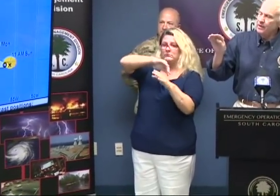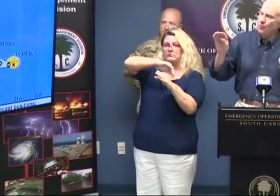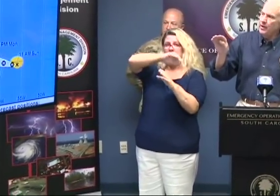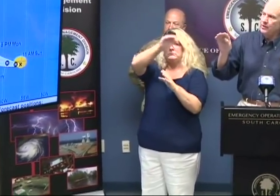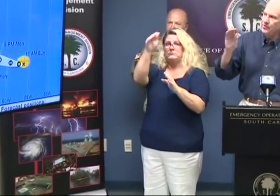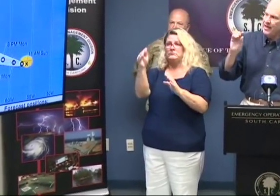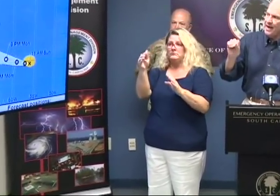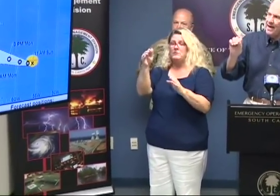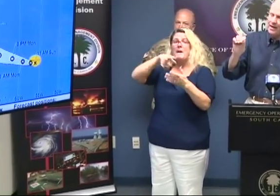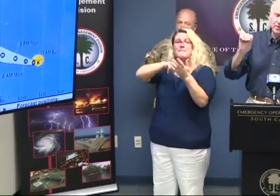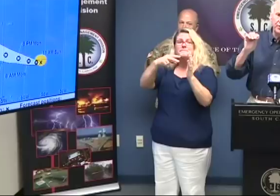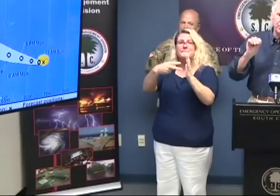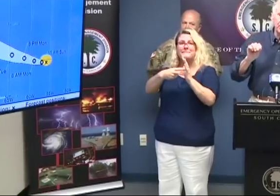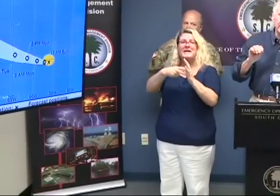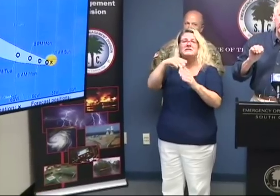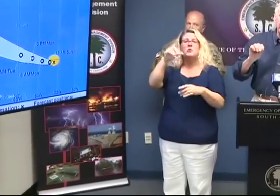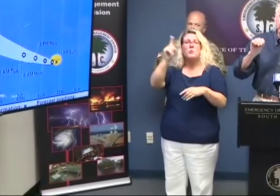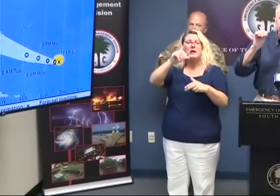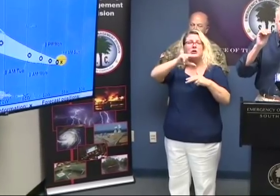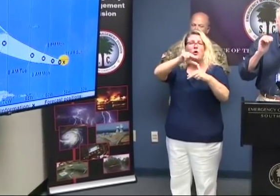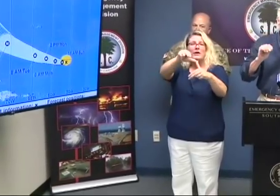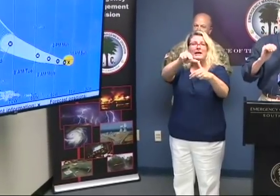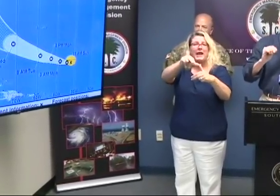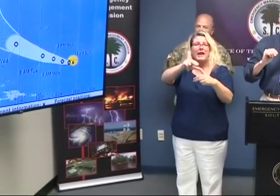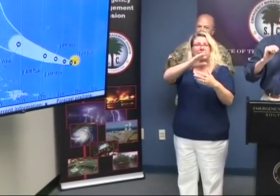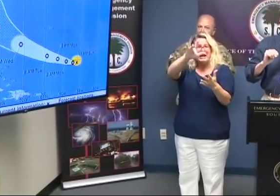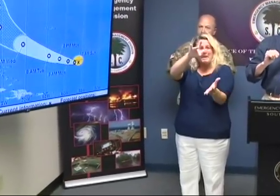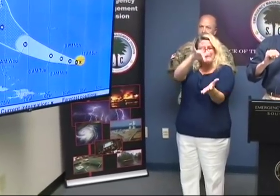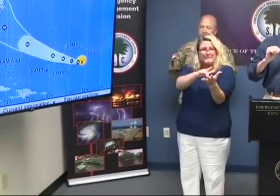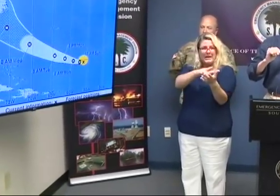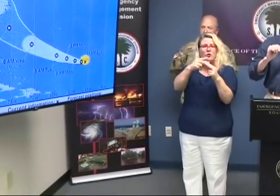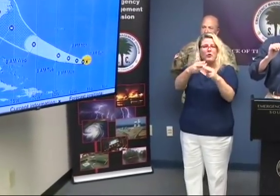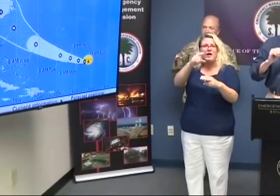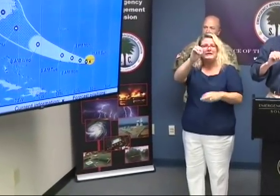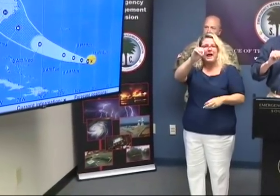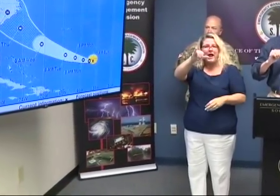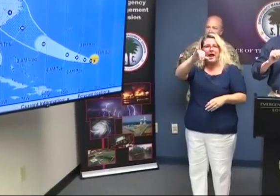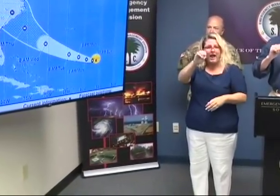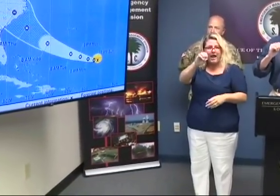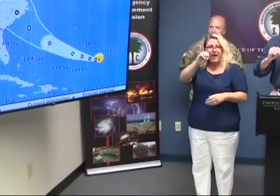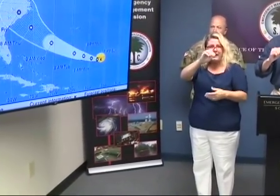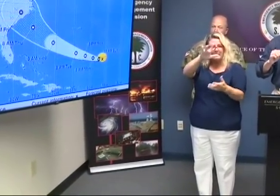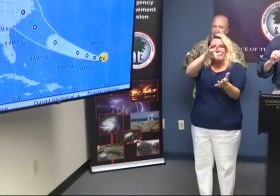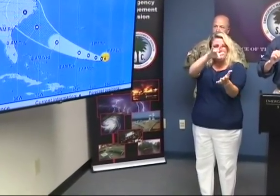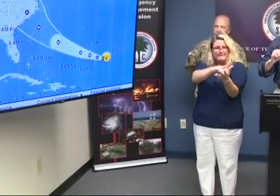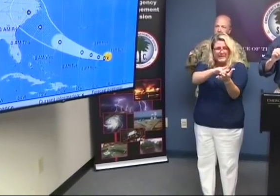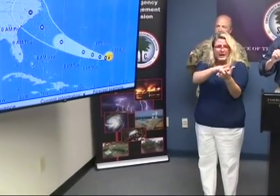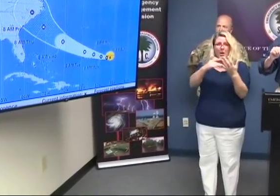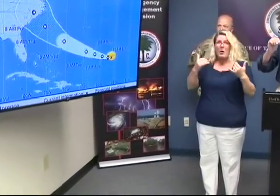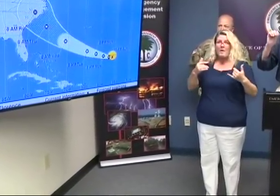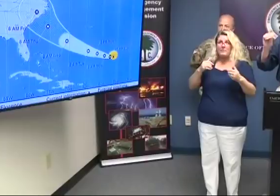in which the eye of the hurricane, as of today, based on current temporary information,